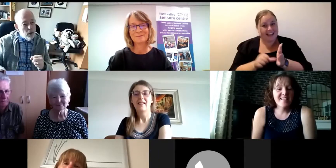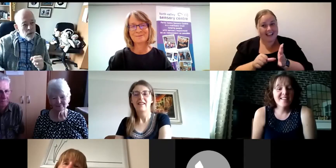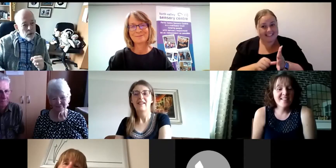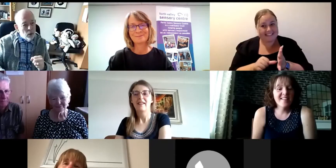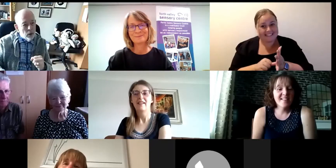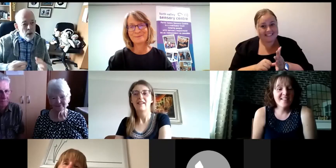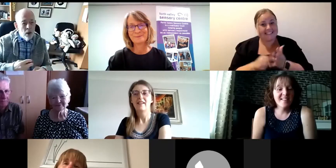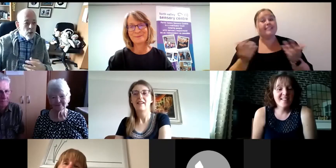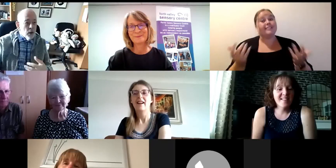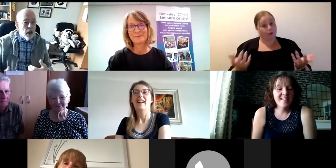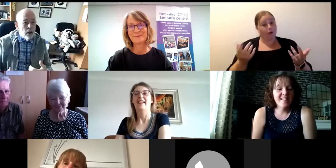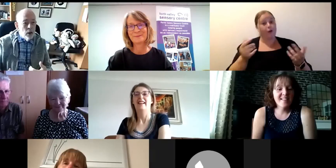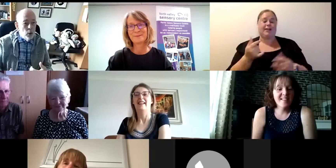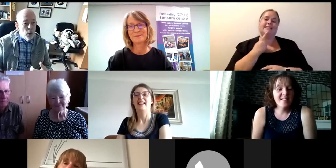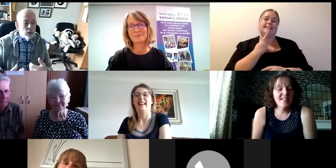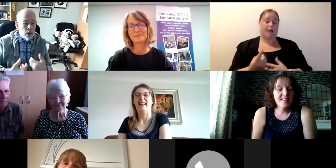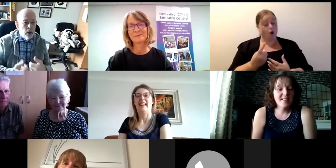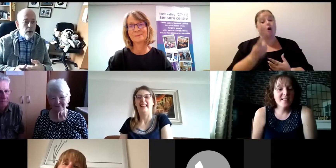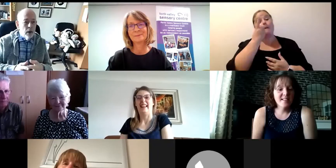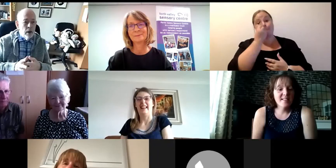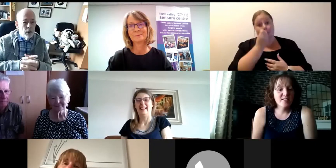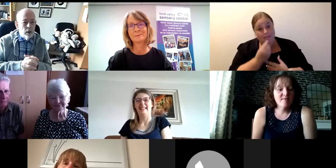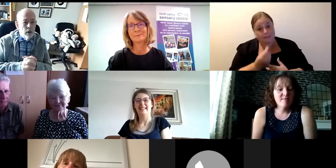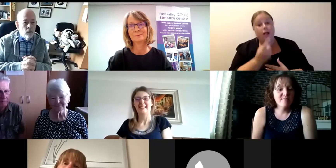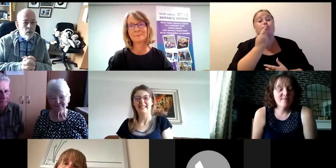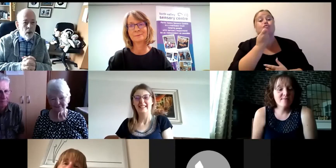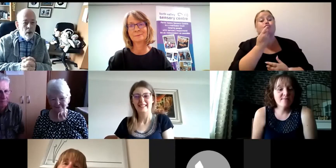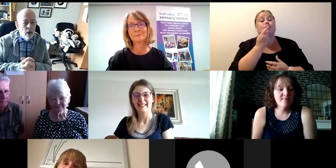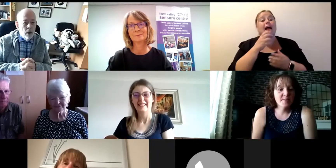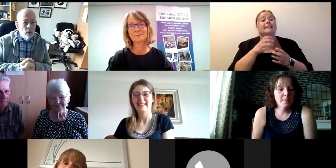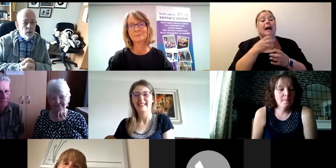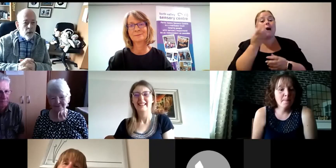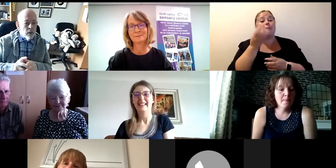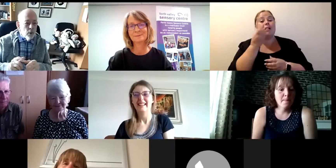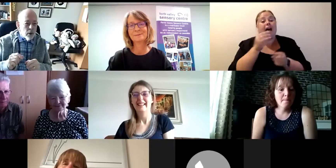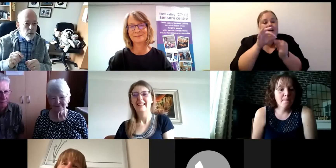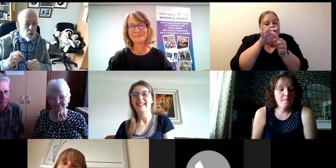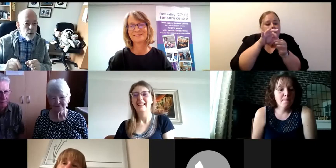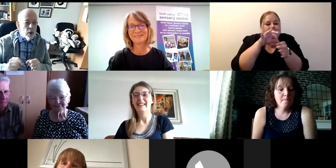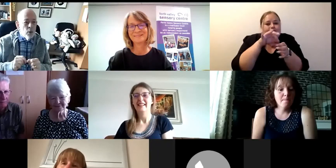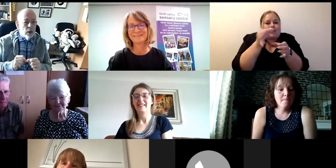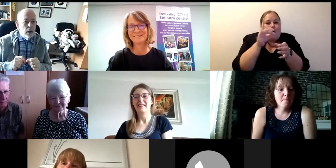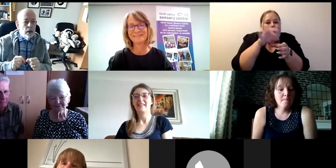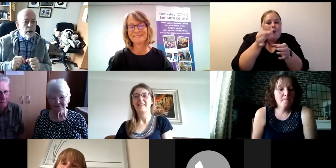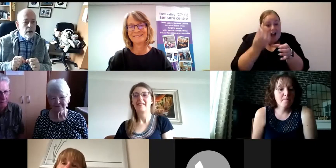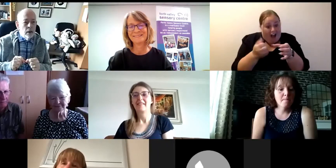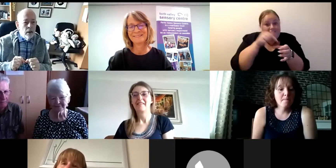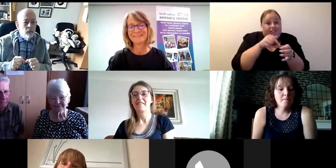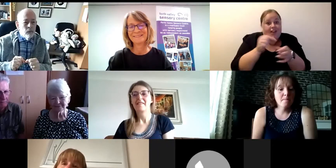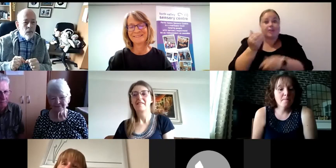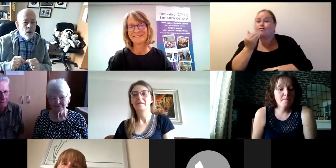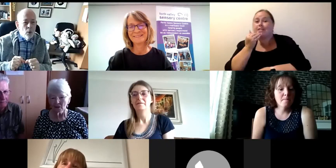stalk. So you can do it, just by thinking about it. I think the most amusing one I had,